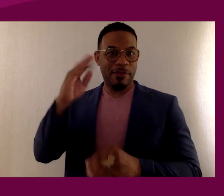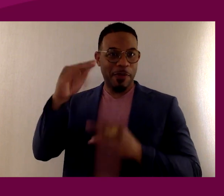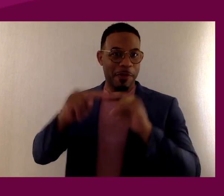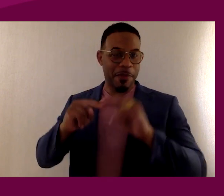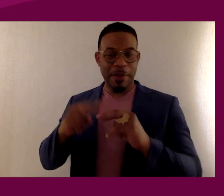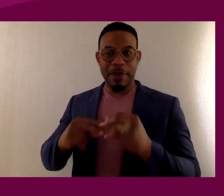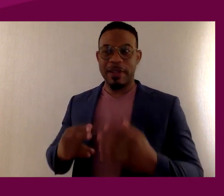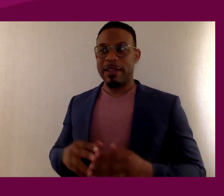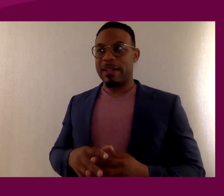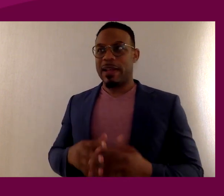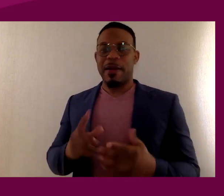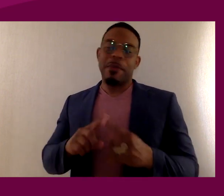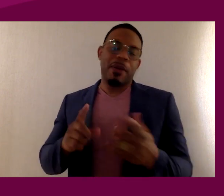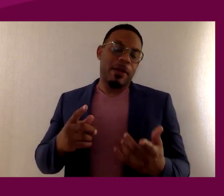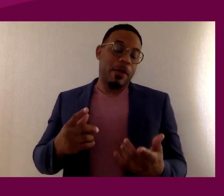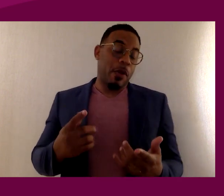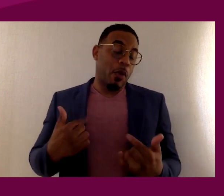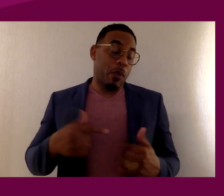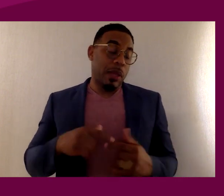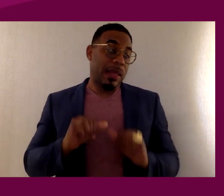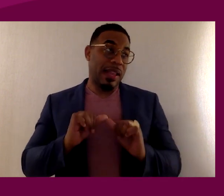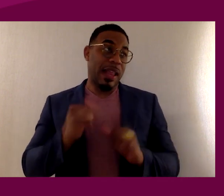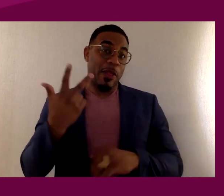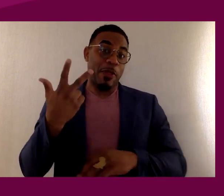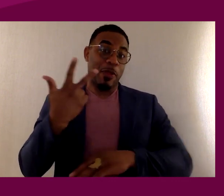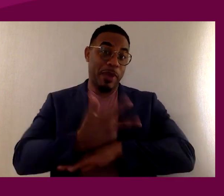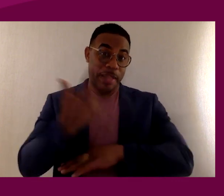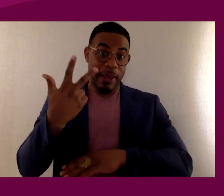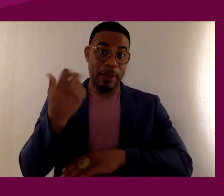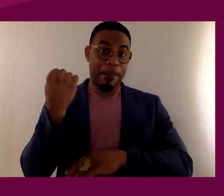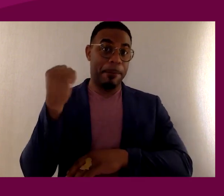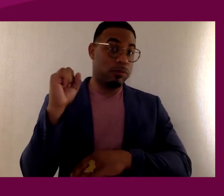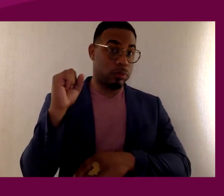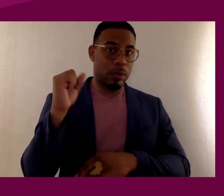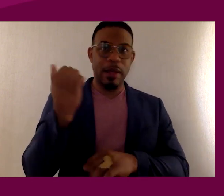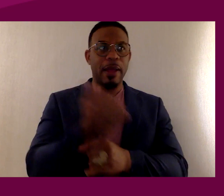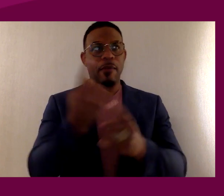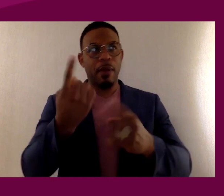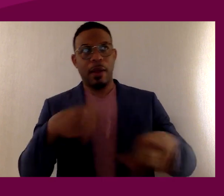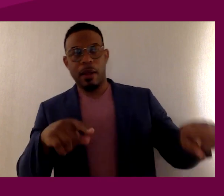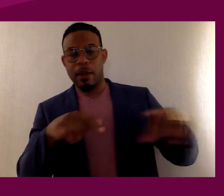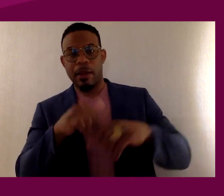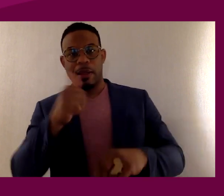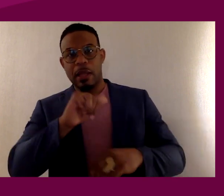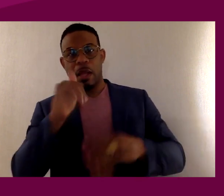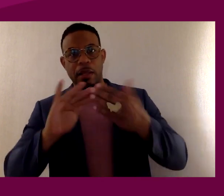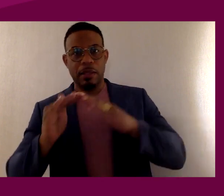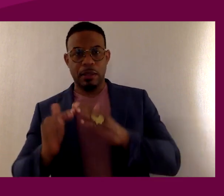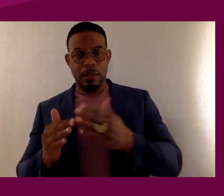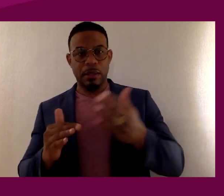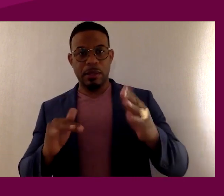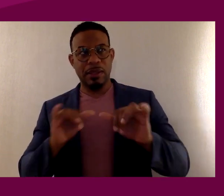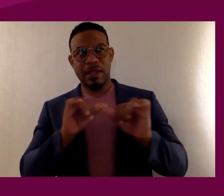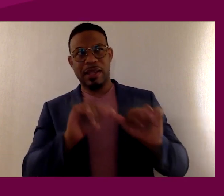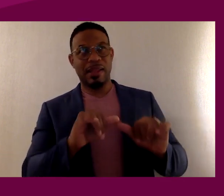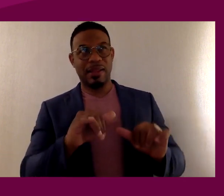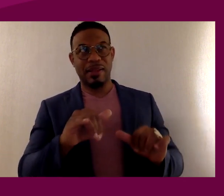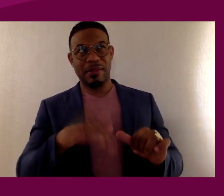congressman's office in the federal building. But we lasted three days. Everybody else in 10 other